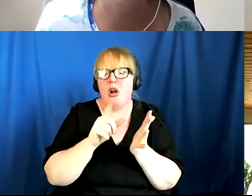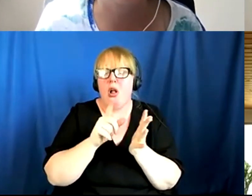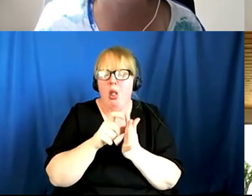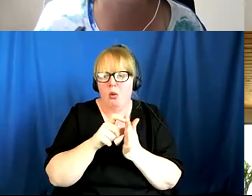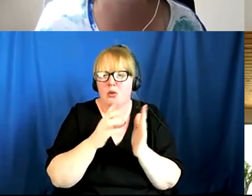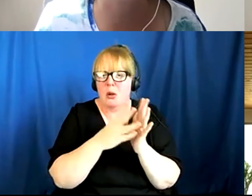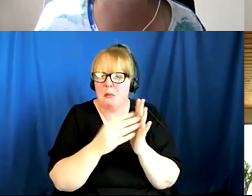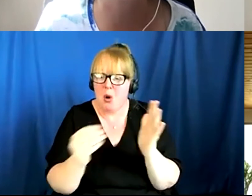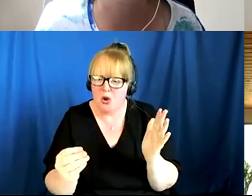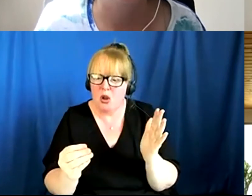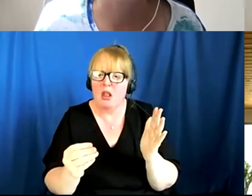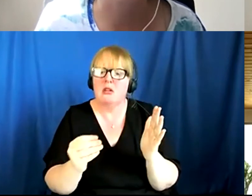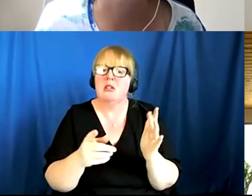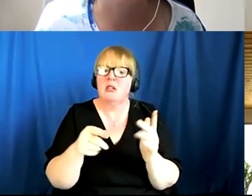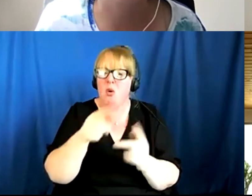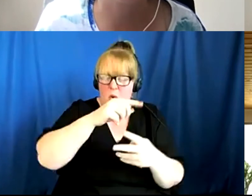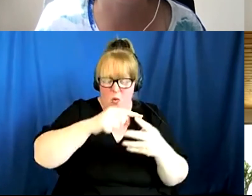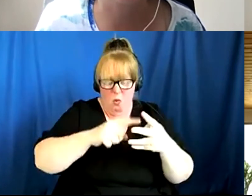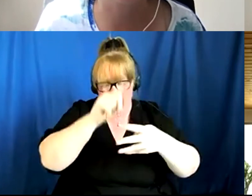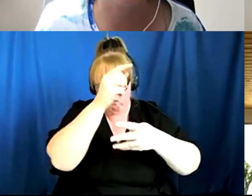with the participants. So, we kind of avoid